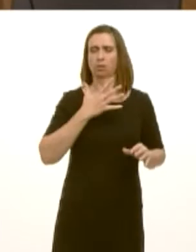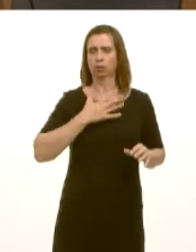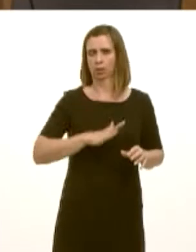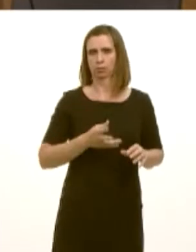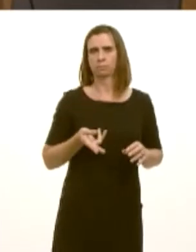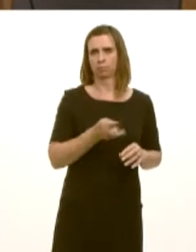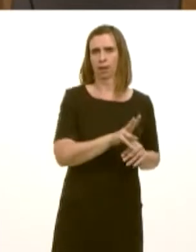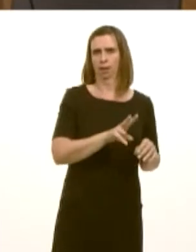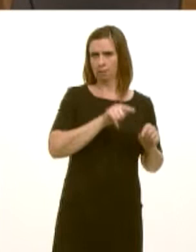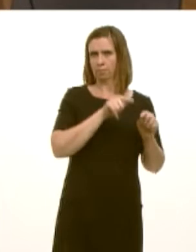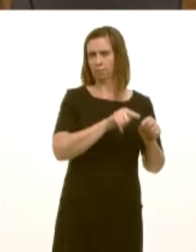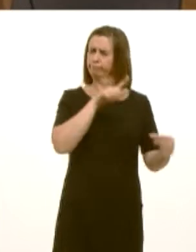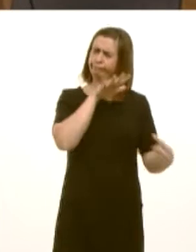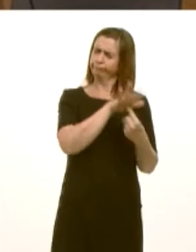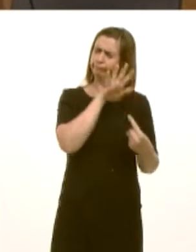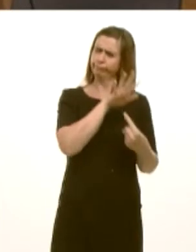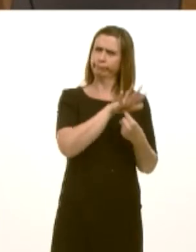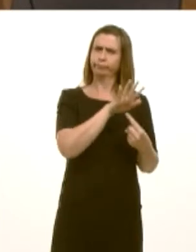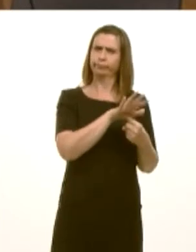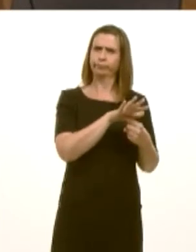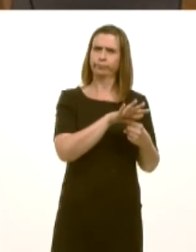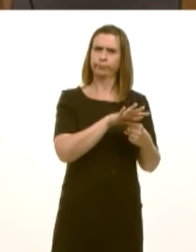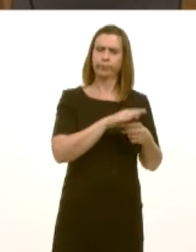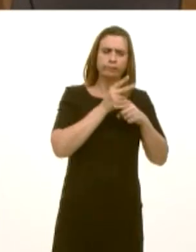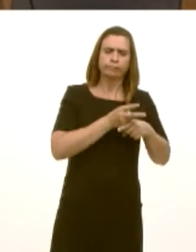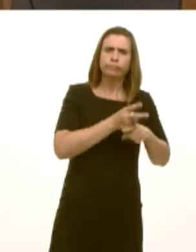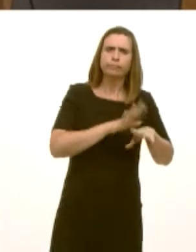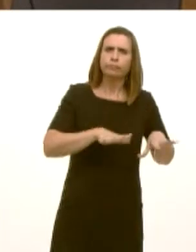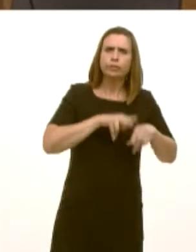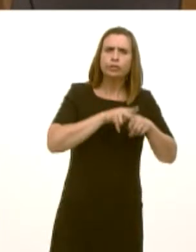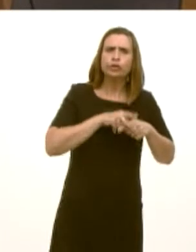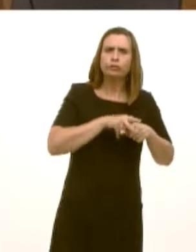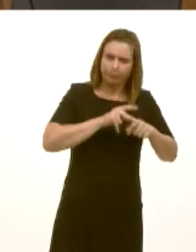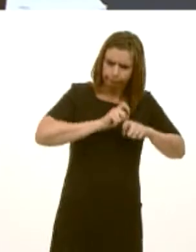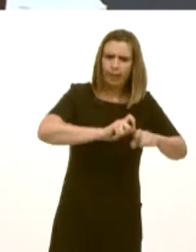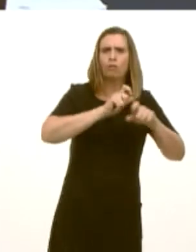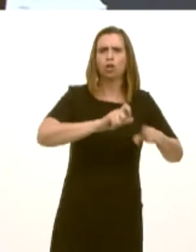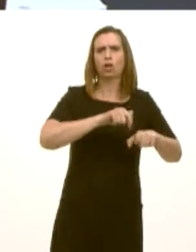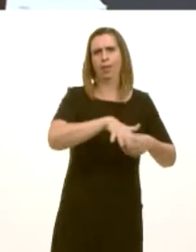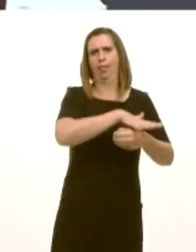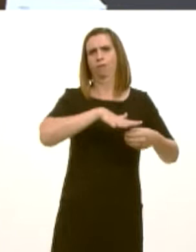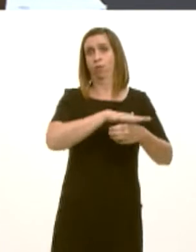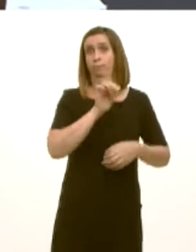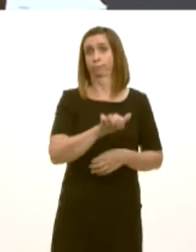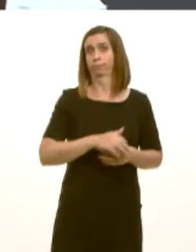be absolutely essential that the childcare provision continues in those communities in the future.